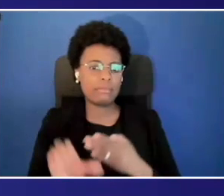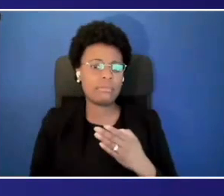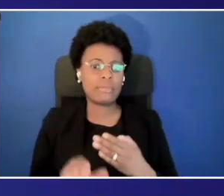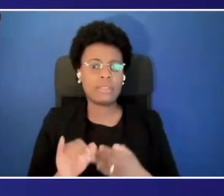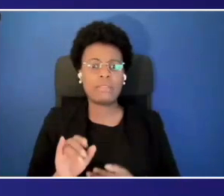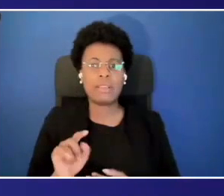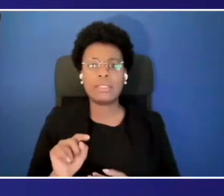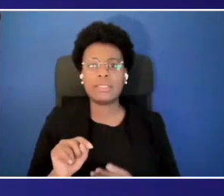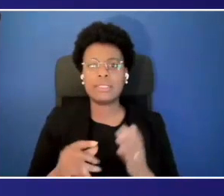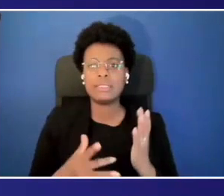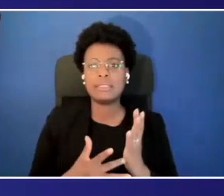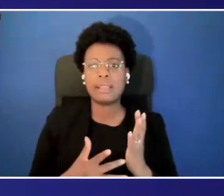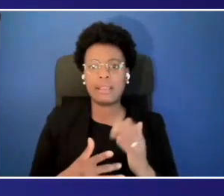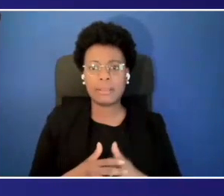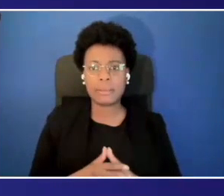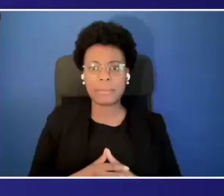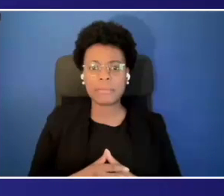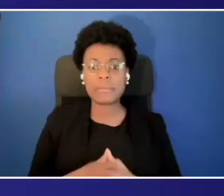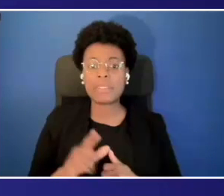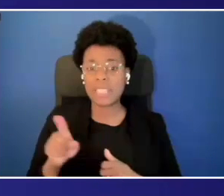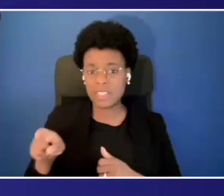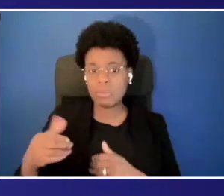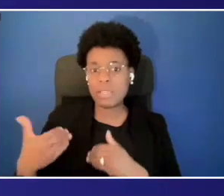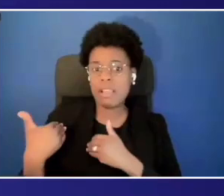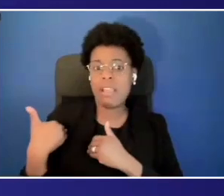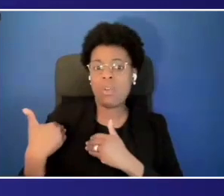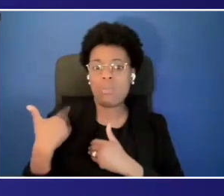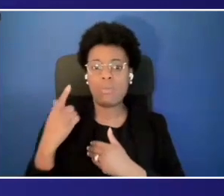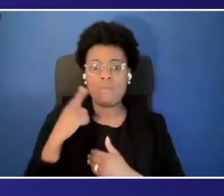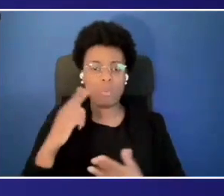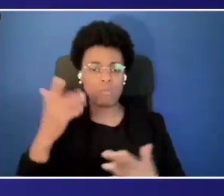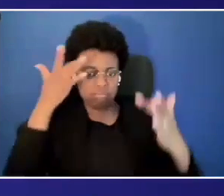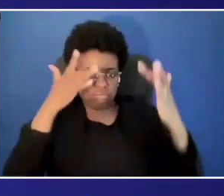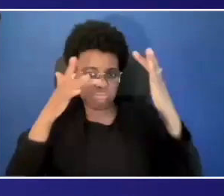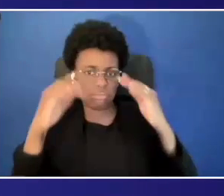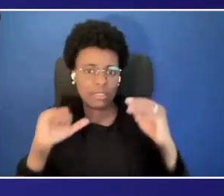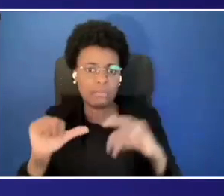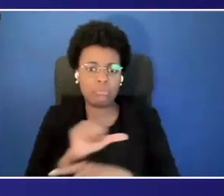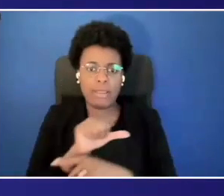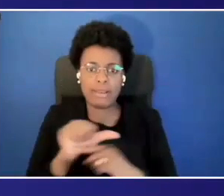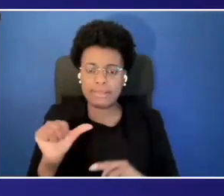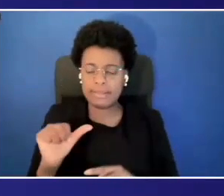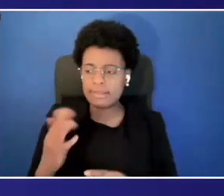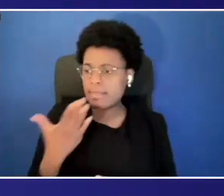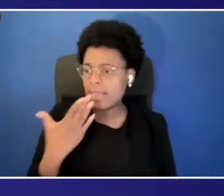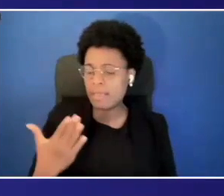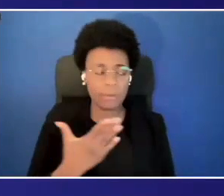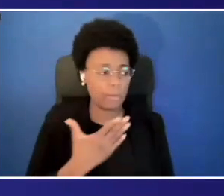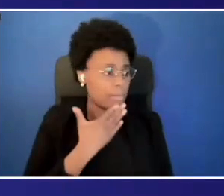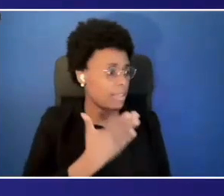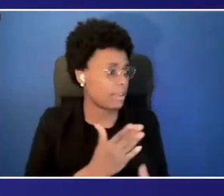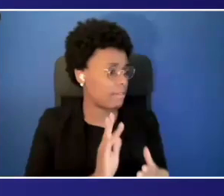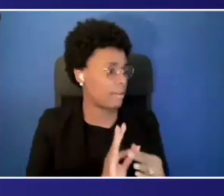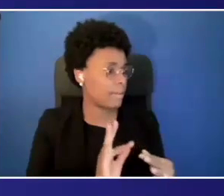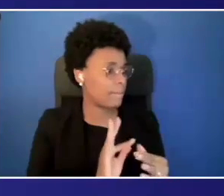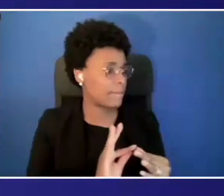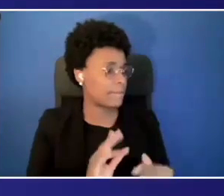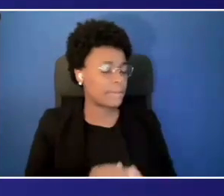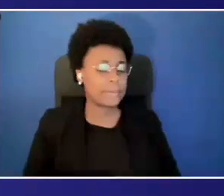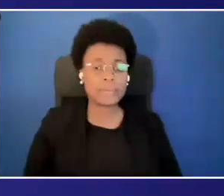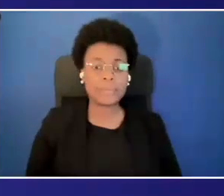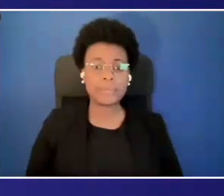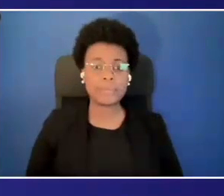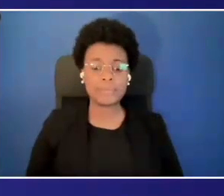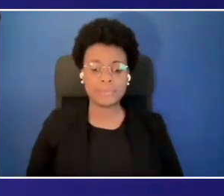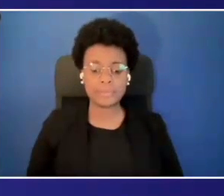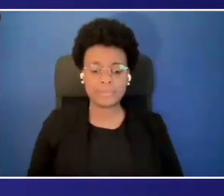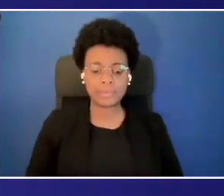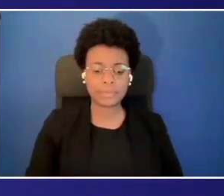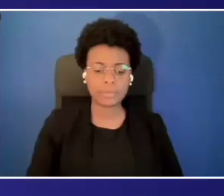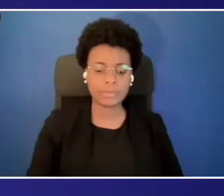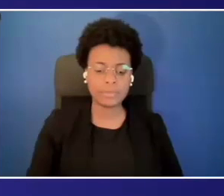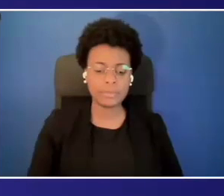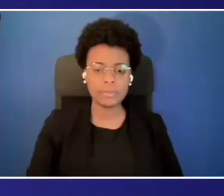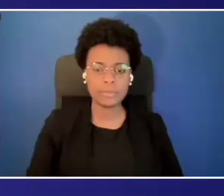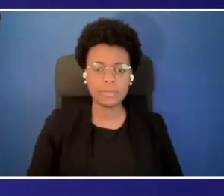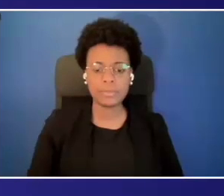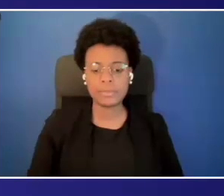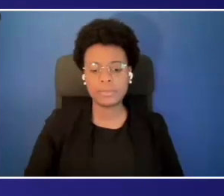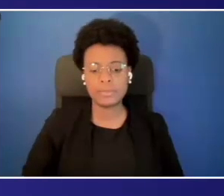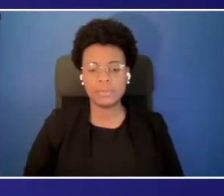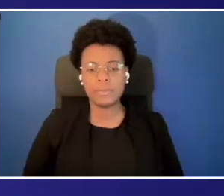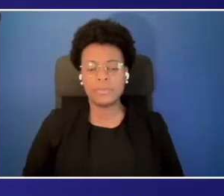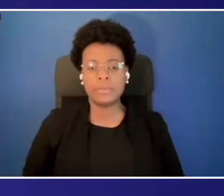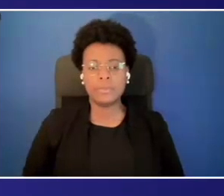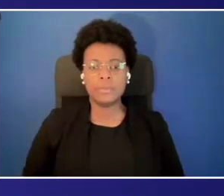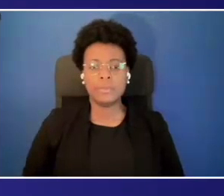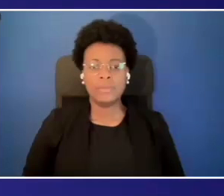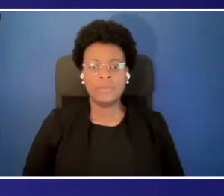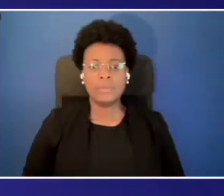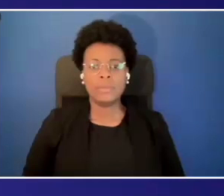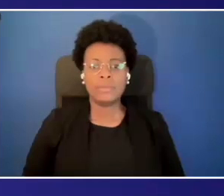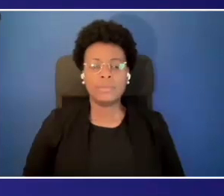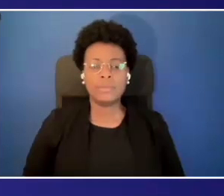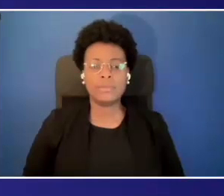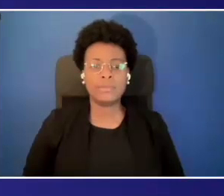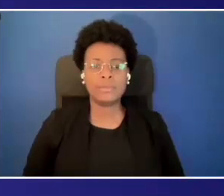They must be held accountable for their deceptive practices. Thank you. Thank you for your comment.